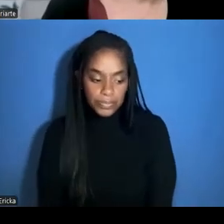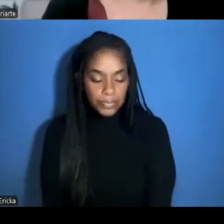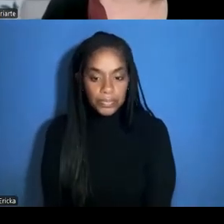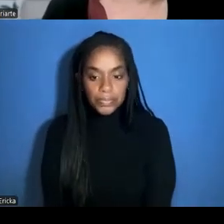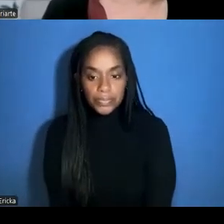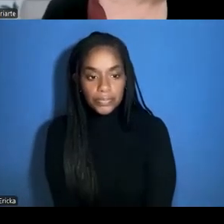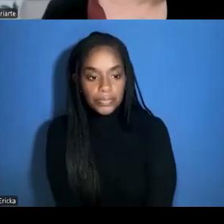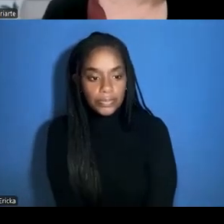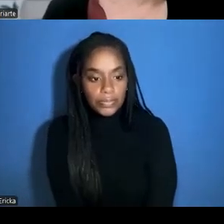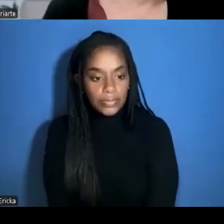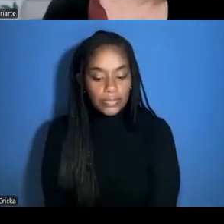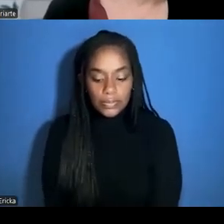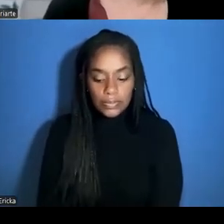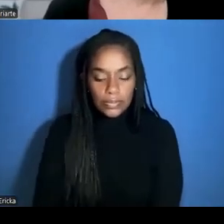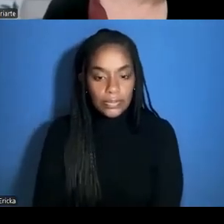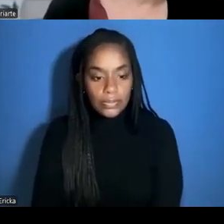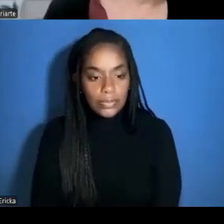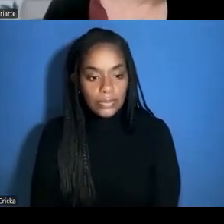Now lastly we've got resources.